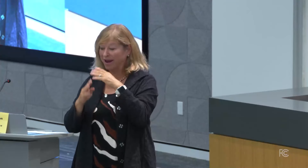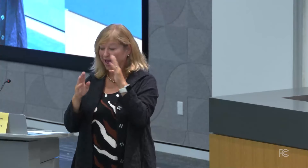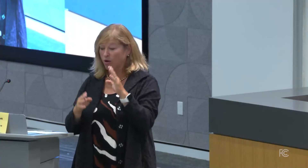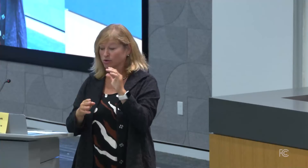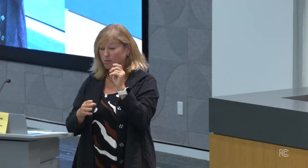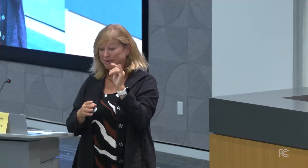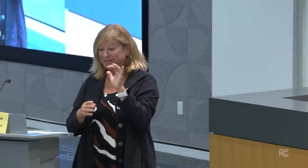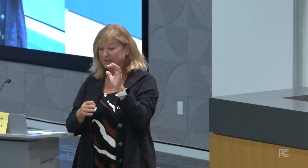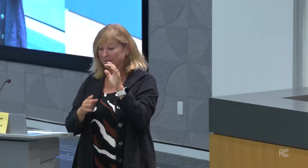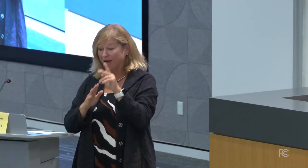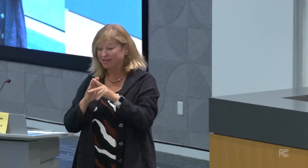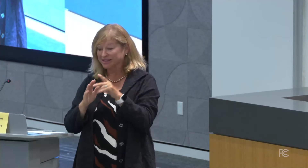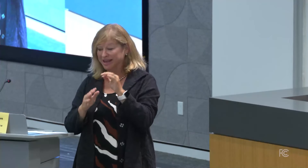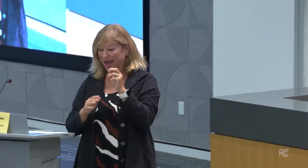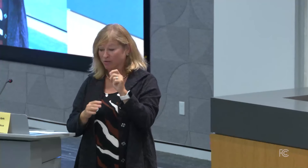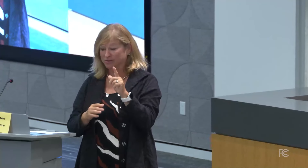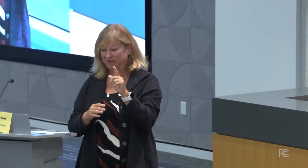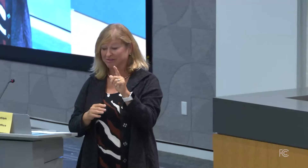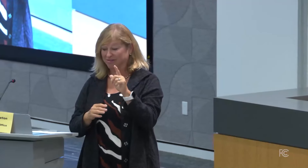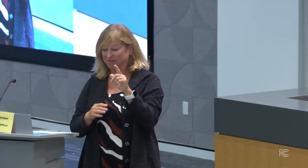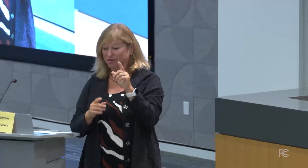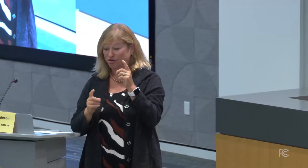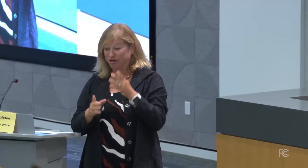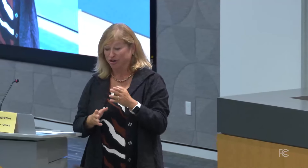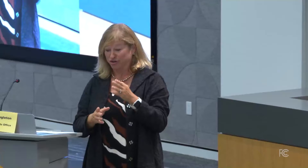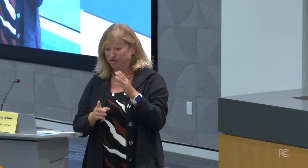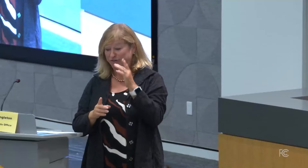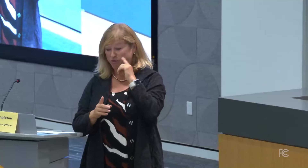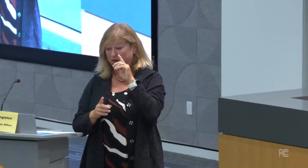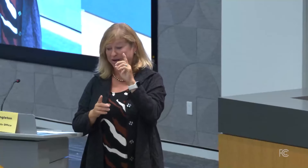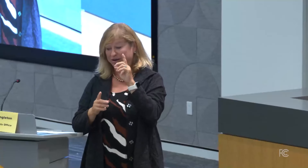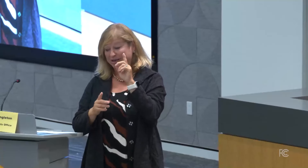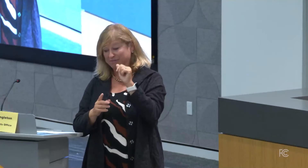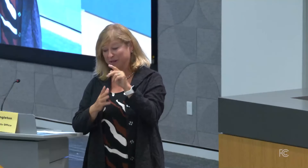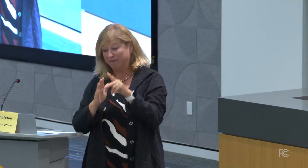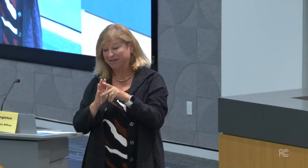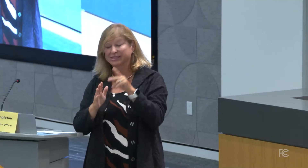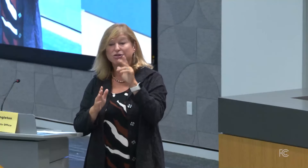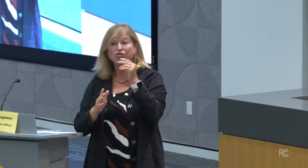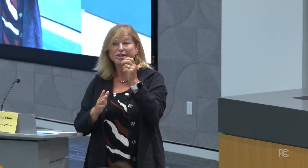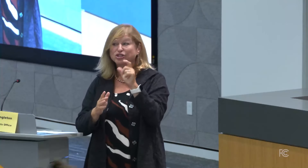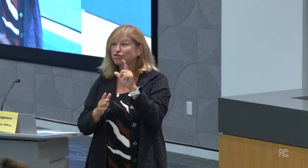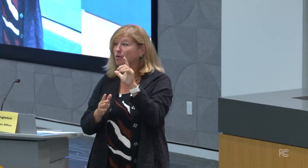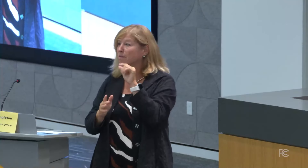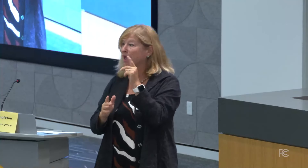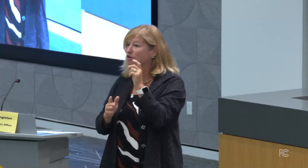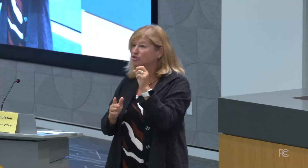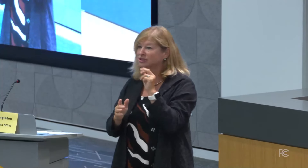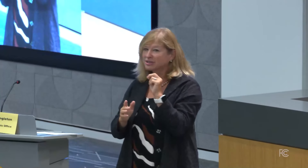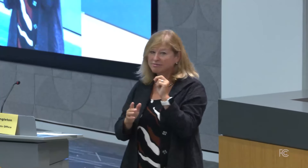ACCESSIBLE FEDERAL CONSUMER SERVICE.